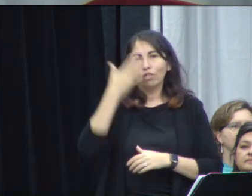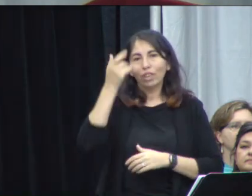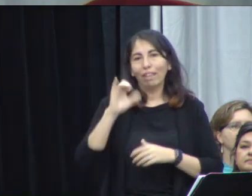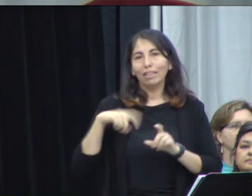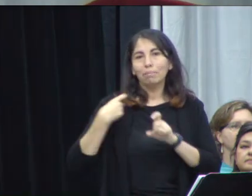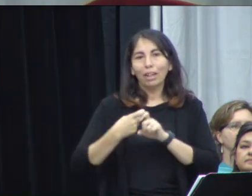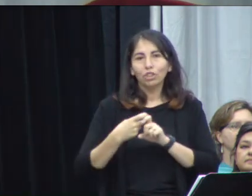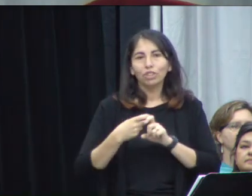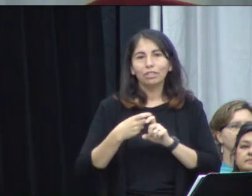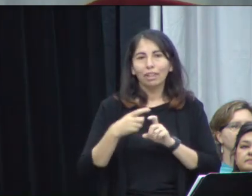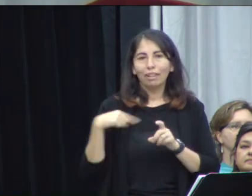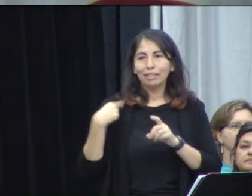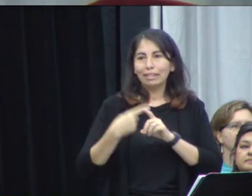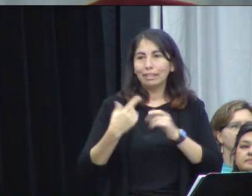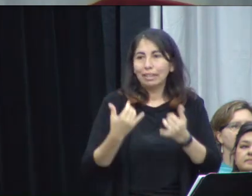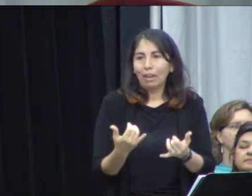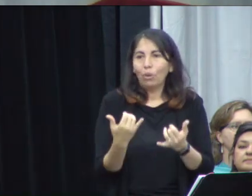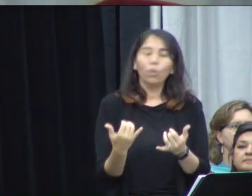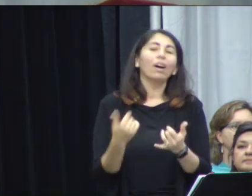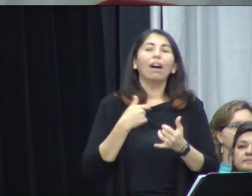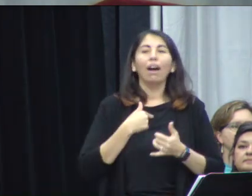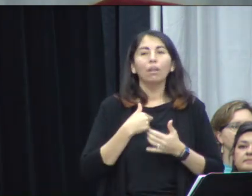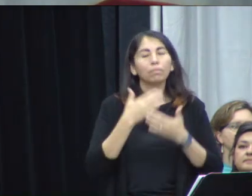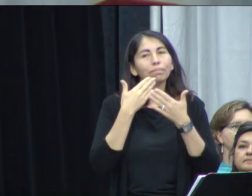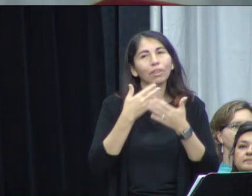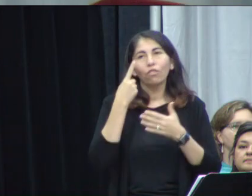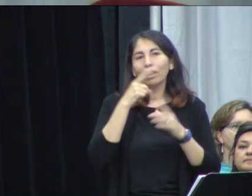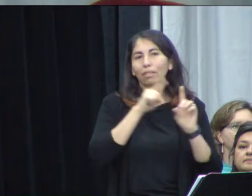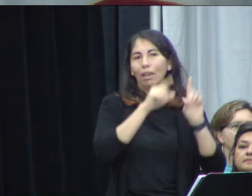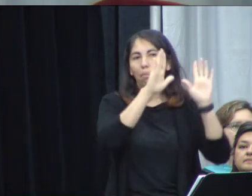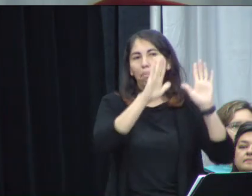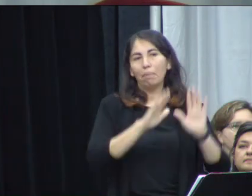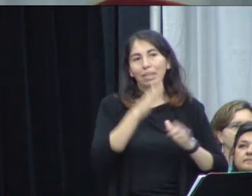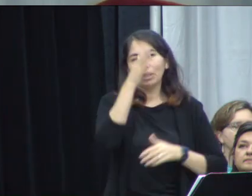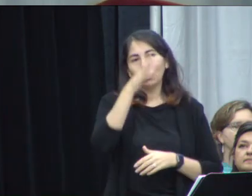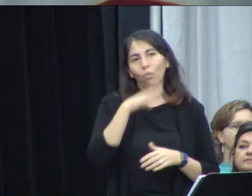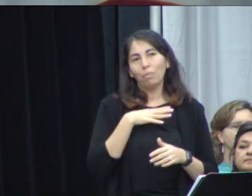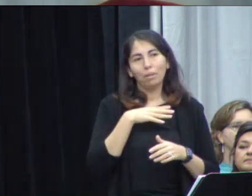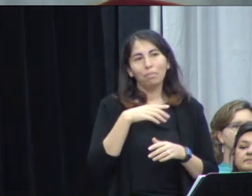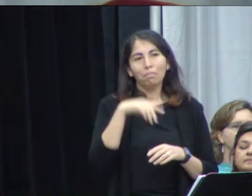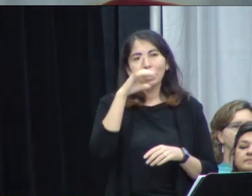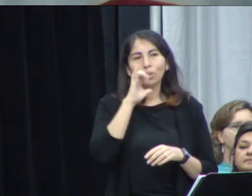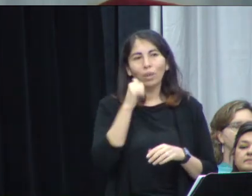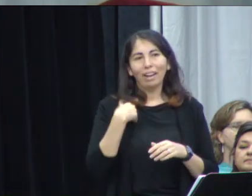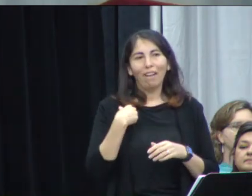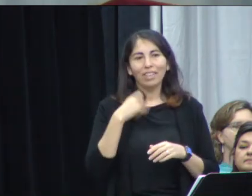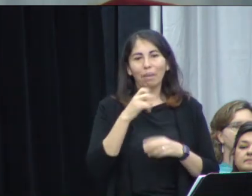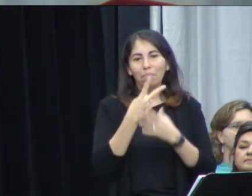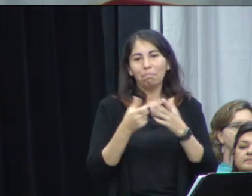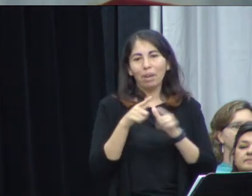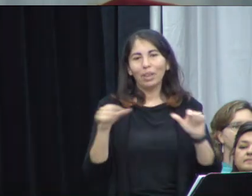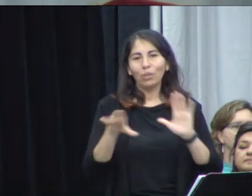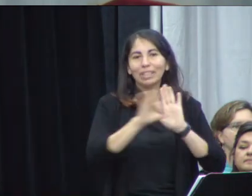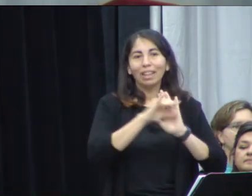To this day, I am very thankful for that incredible woman because I would have not obtained my bilingual seal if it wasn't for her.